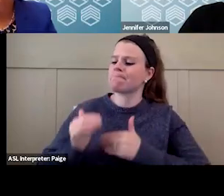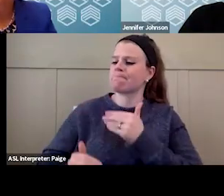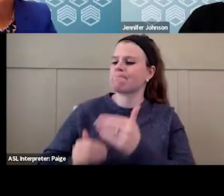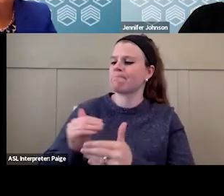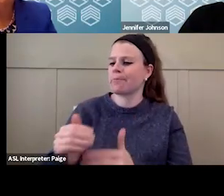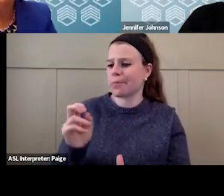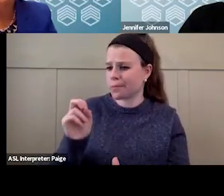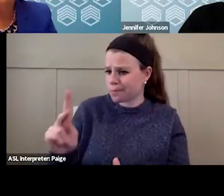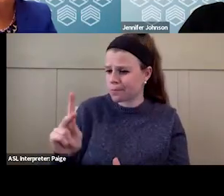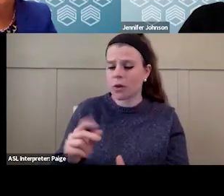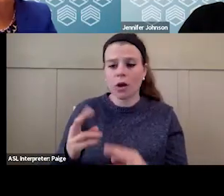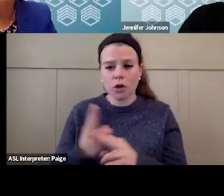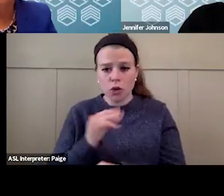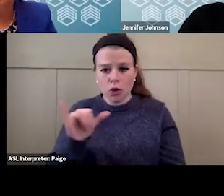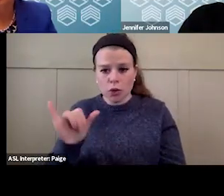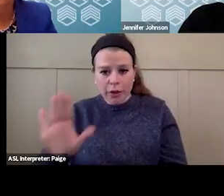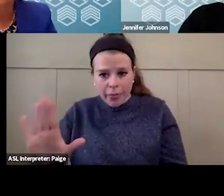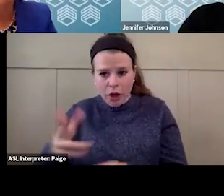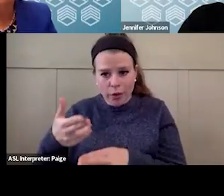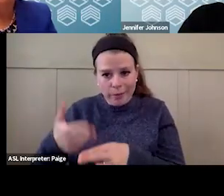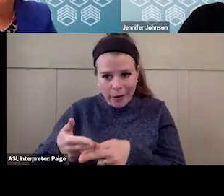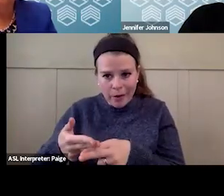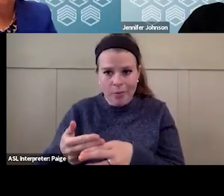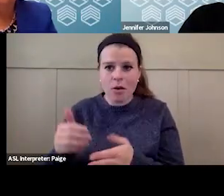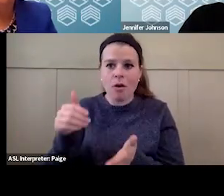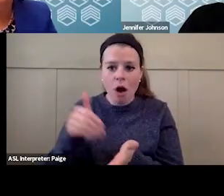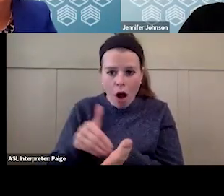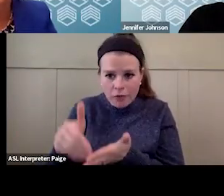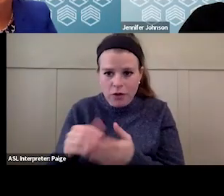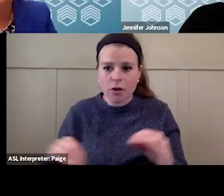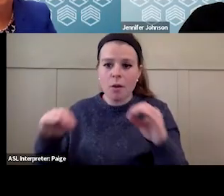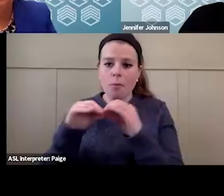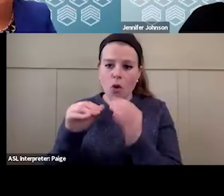Again, use that individual's name often, or more often than usual.